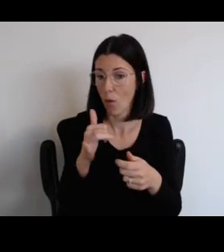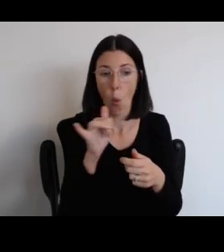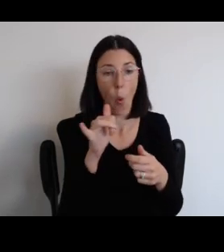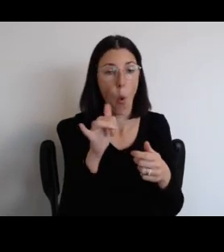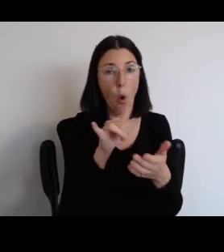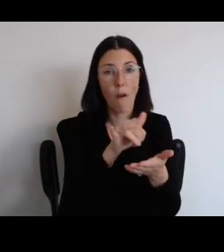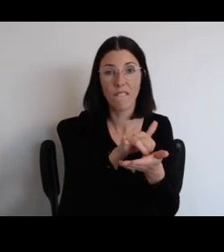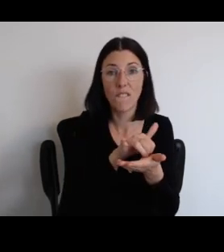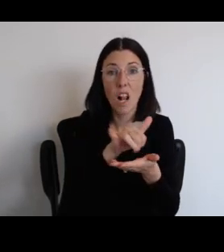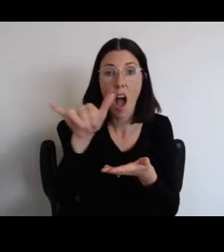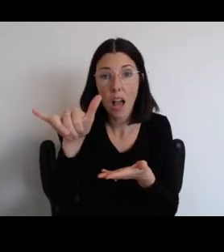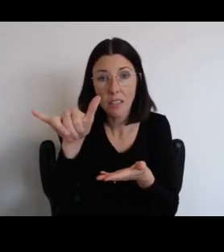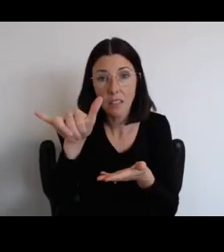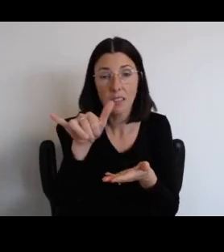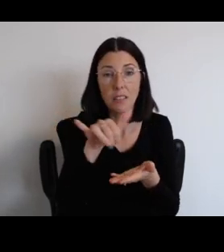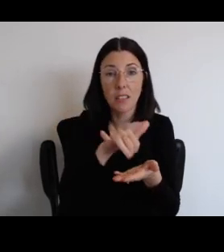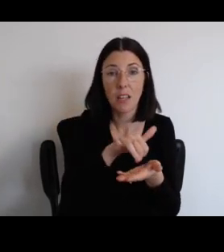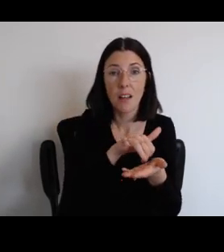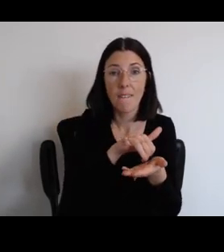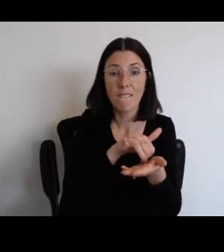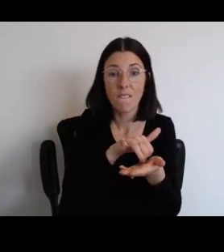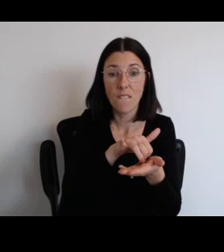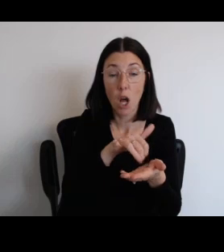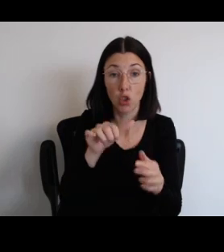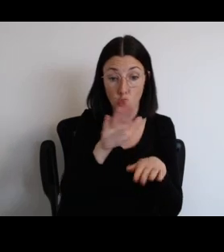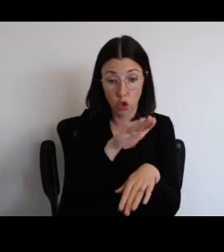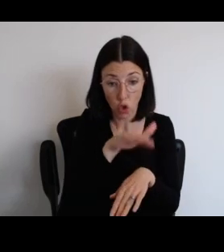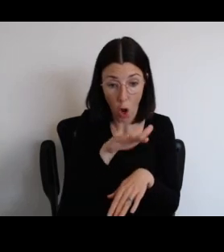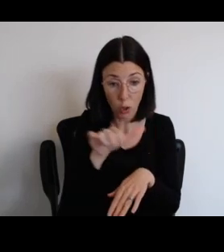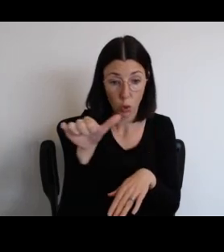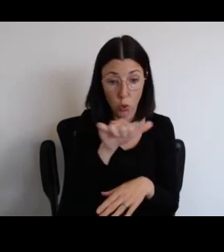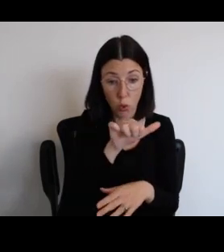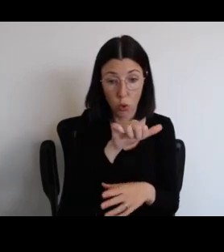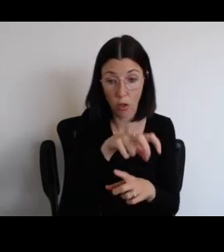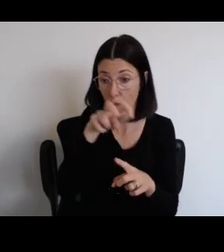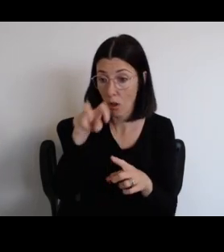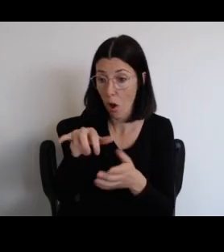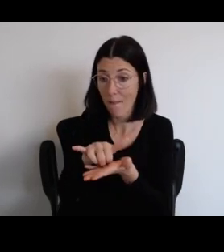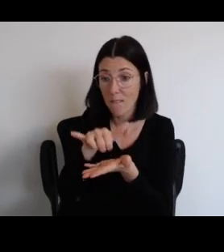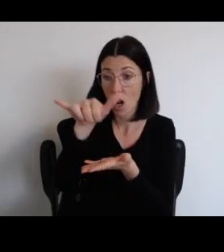not the child wasn't put on a flight to go um to the other parent for the time um that might